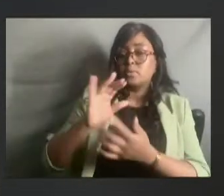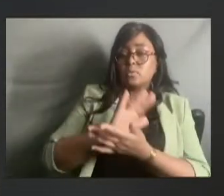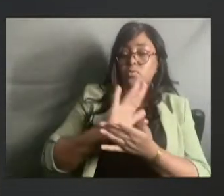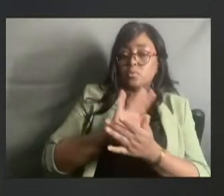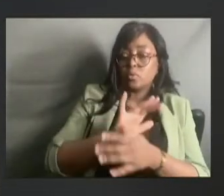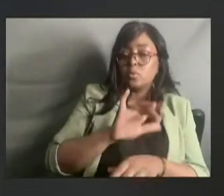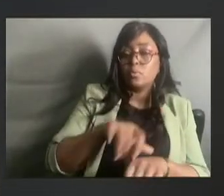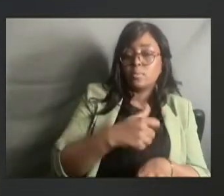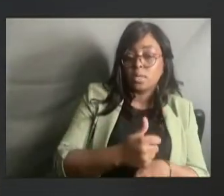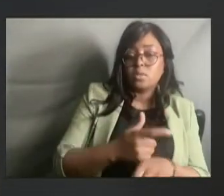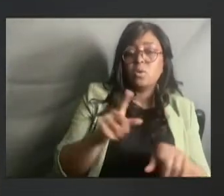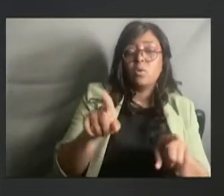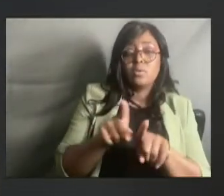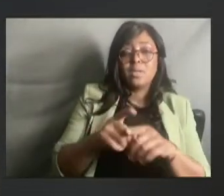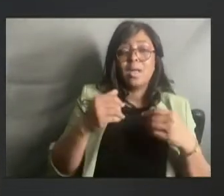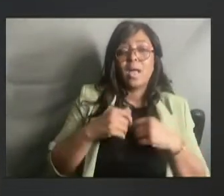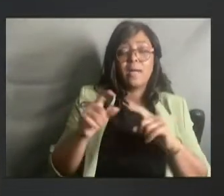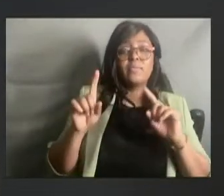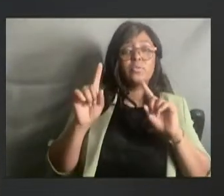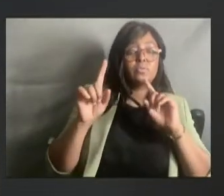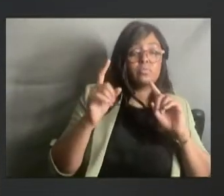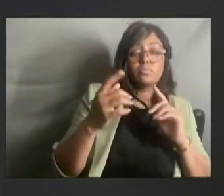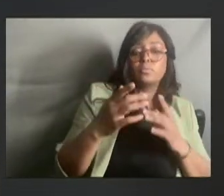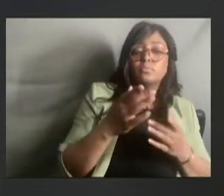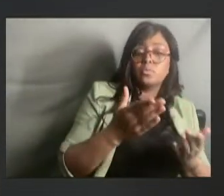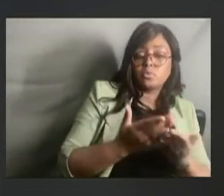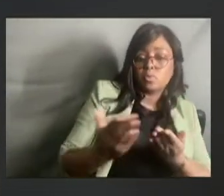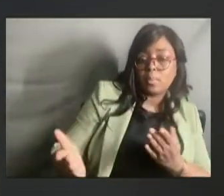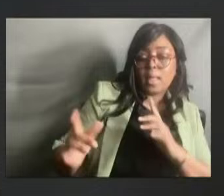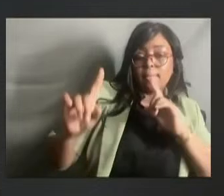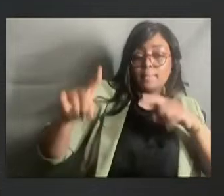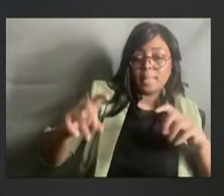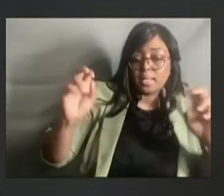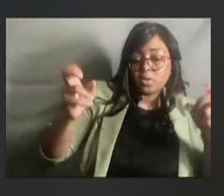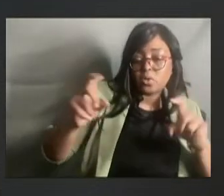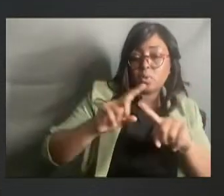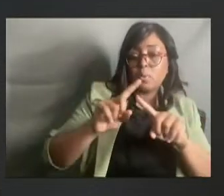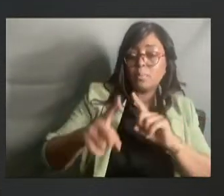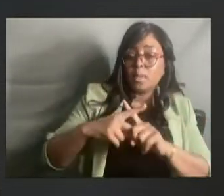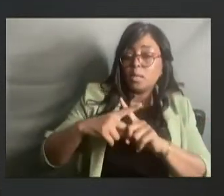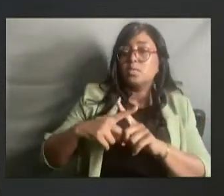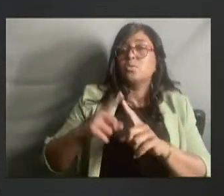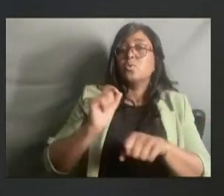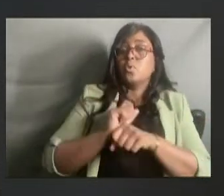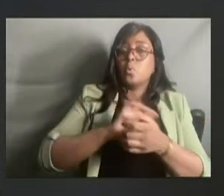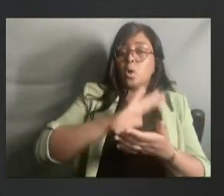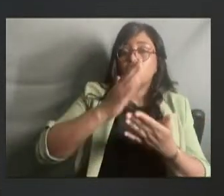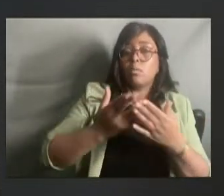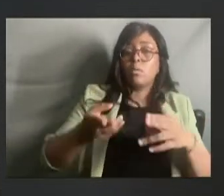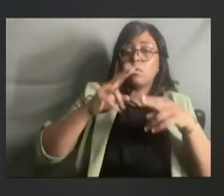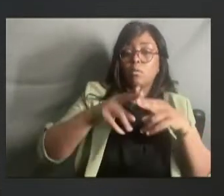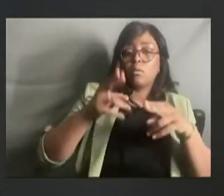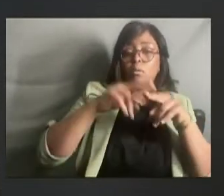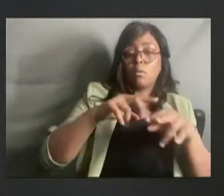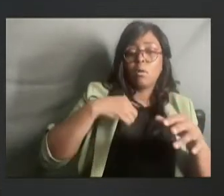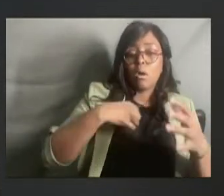especially in school based. There are some supply and demand issues, but also the workload is